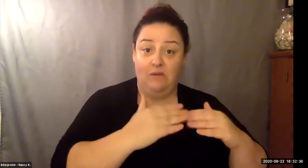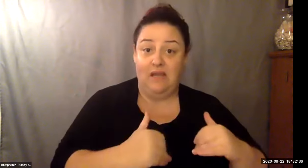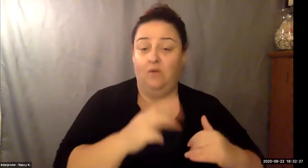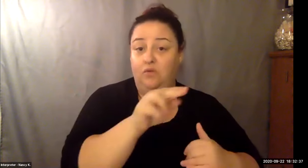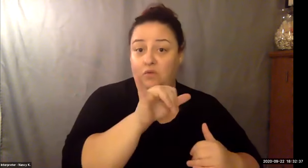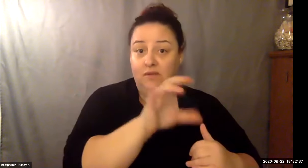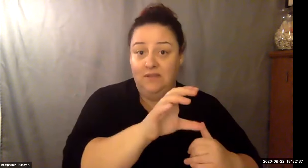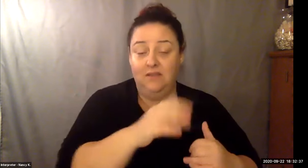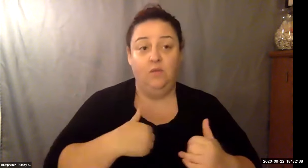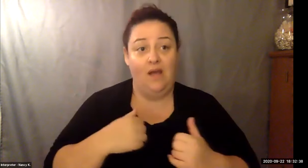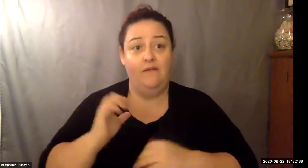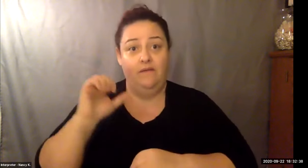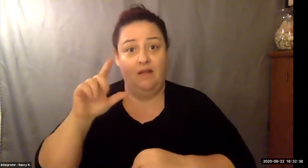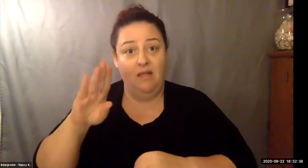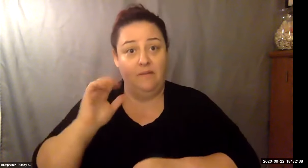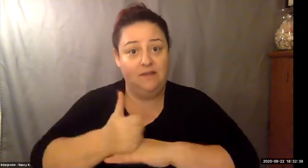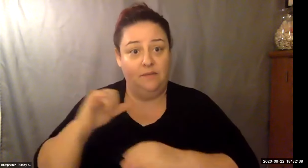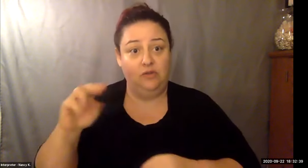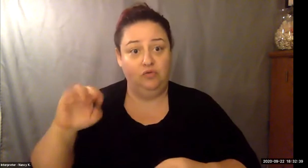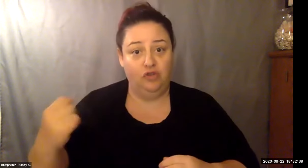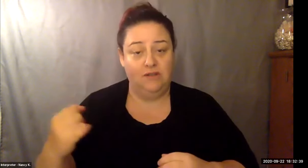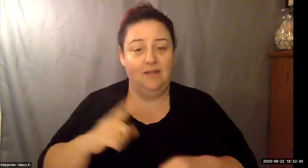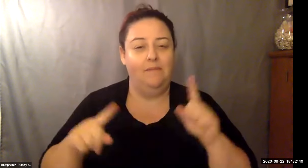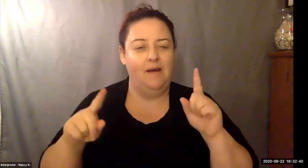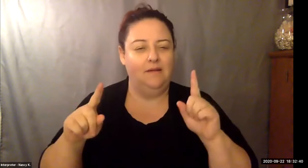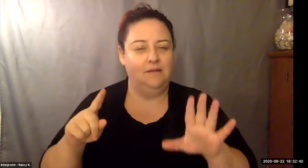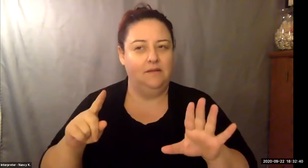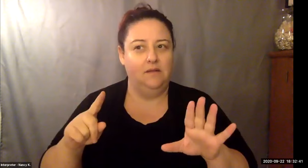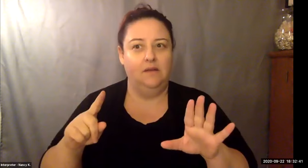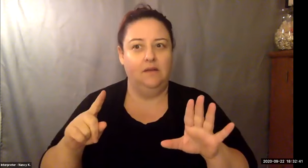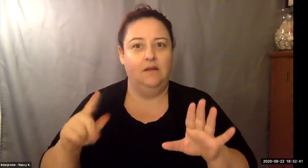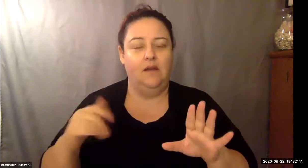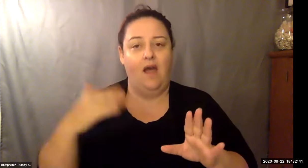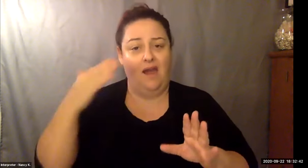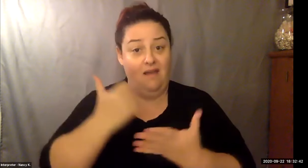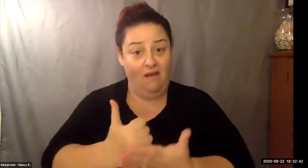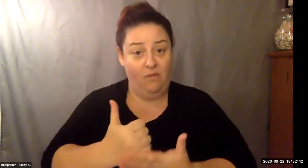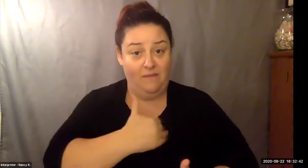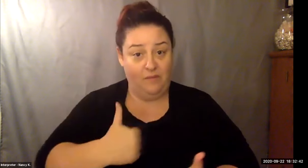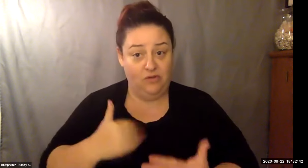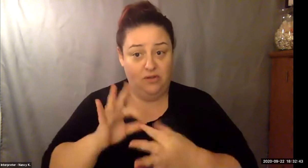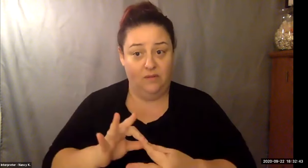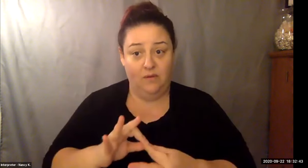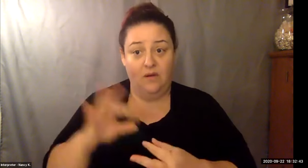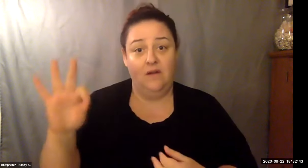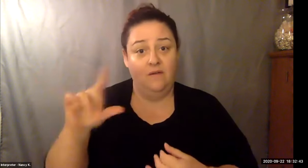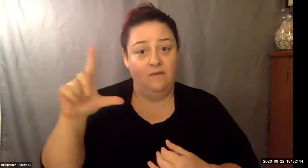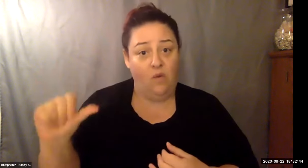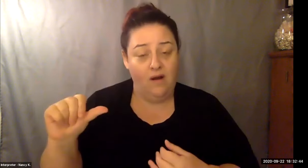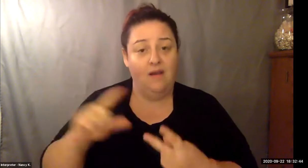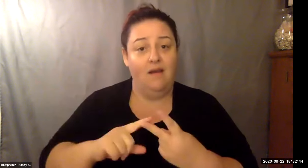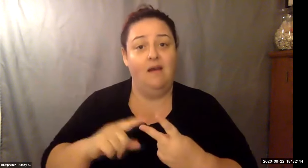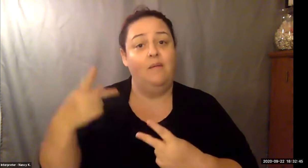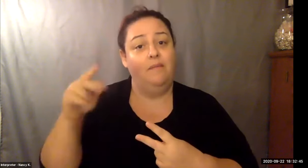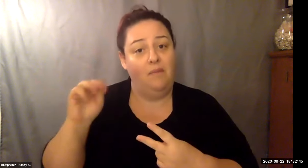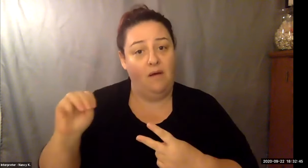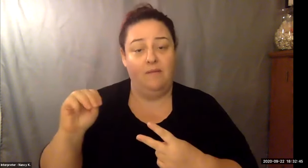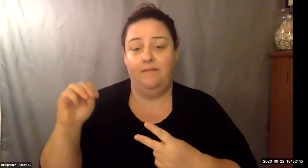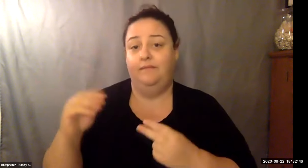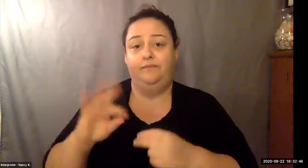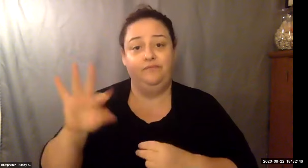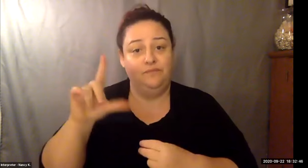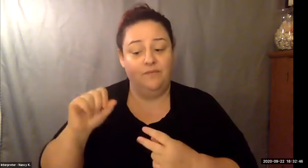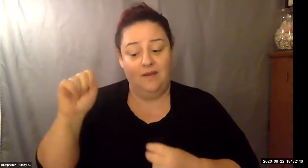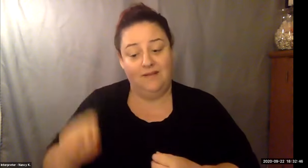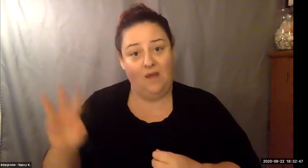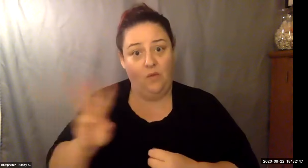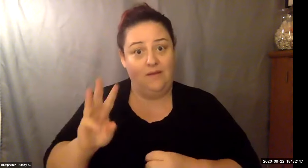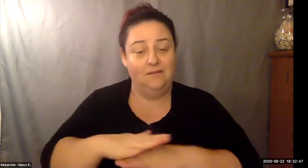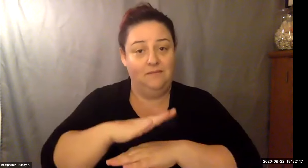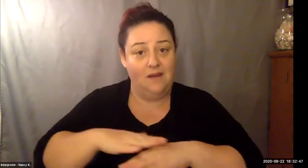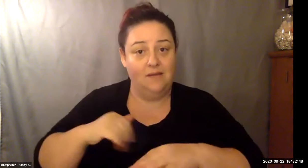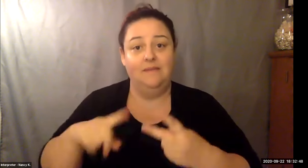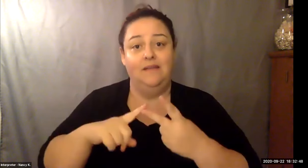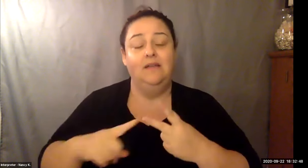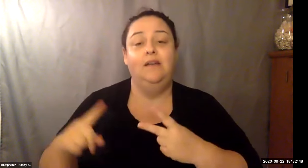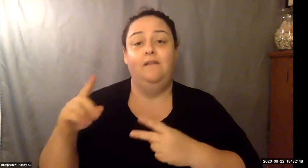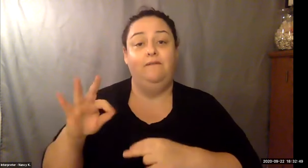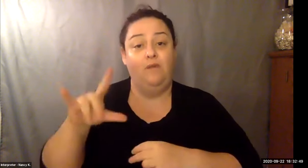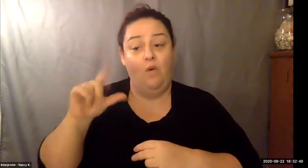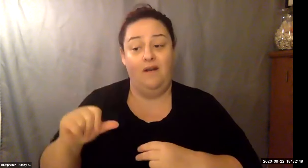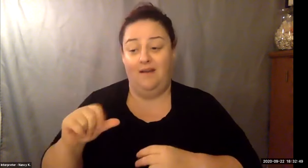Keith Wolling: So scowl. So if I can tell you a little bit about scholar Orlando and I'll talk. Every time a scholar meets, we have a toast the beginning of this session. And at the end of the session. And basically this is what we say.